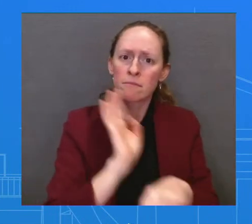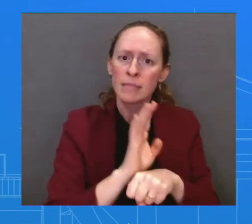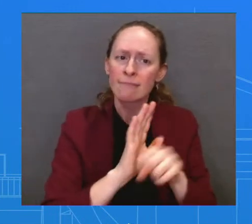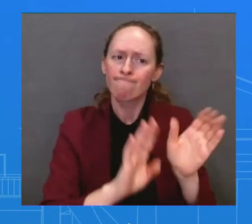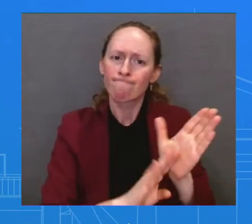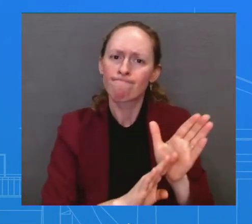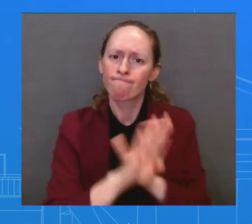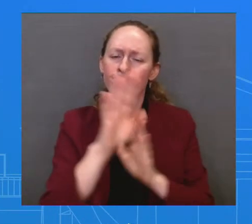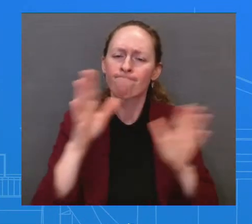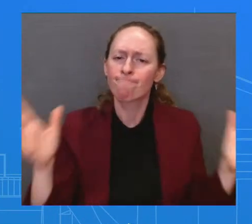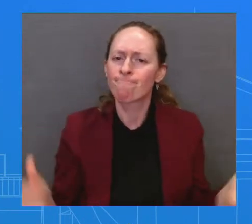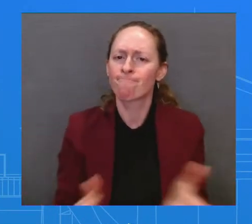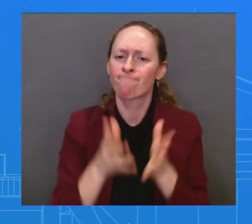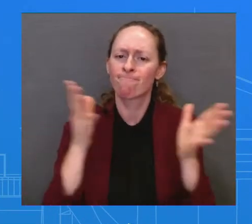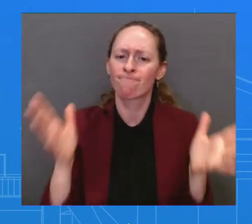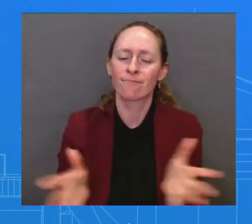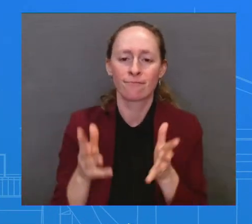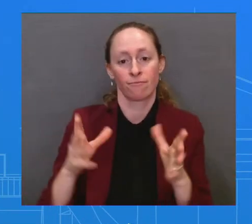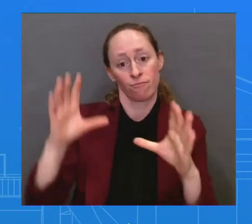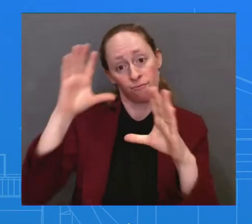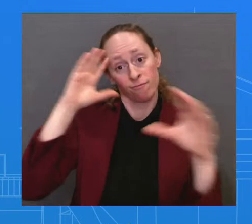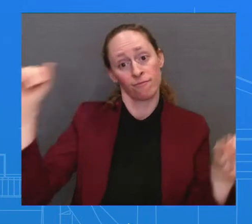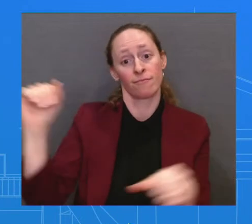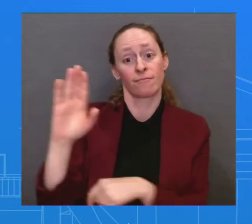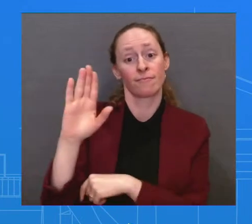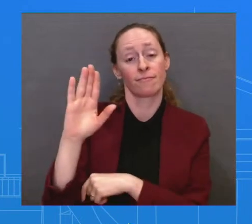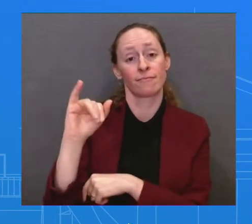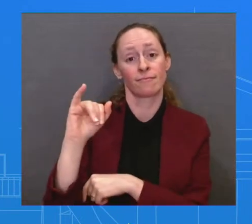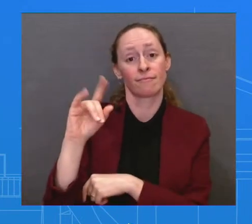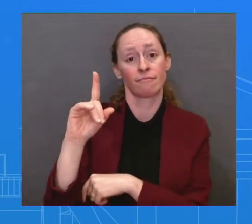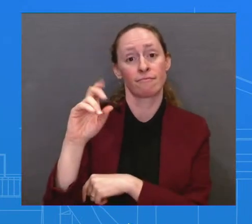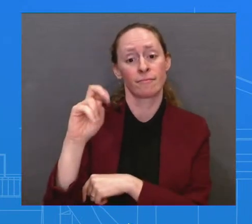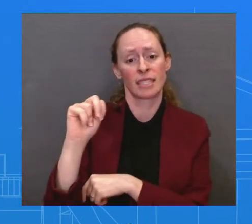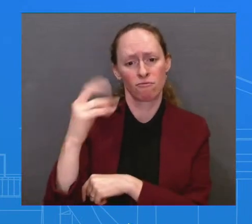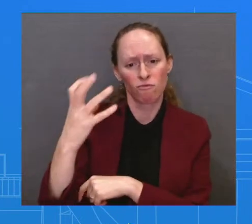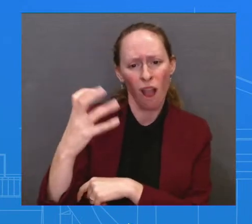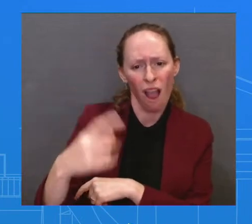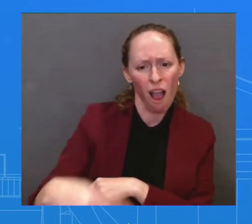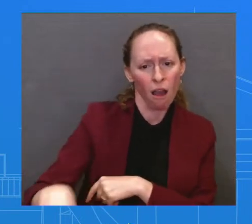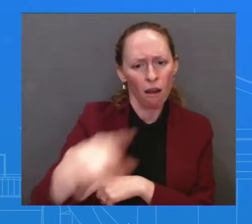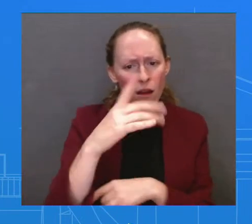to hear directly from President Zelenskyy in person -- his perspective on the war and the road ahead